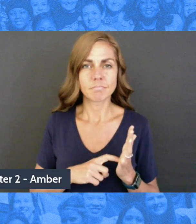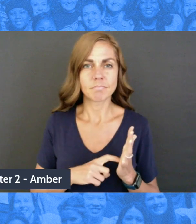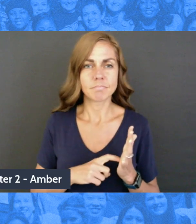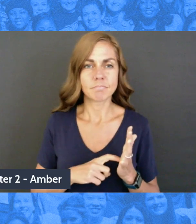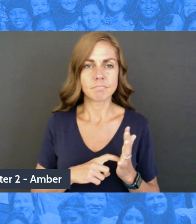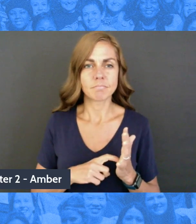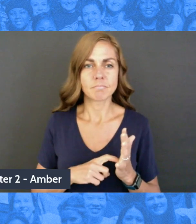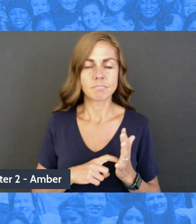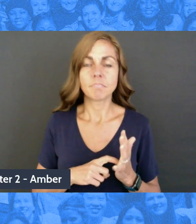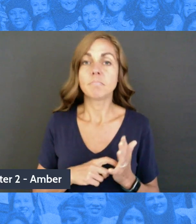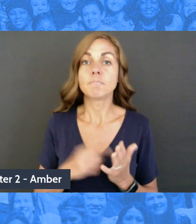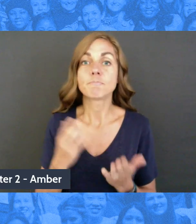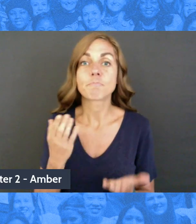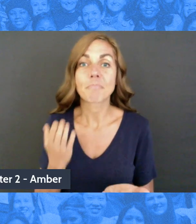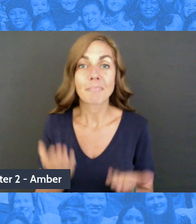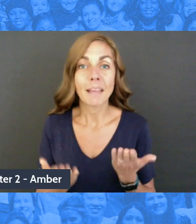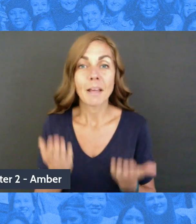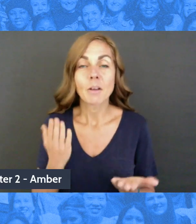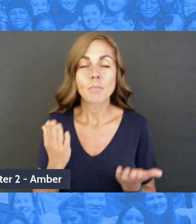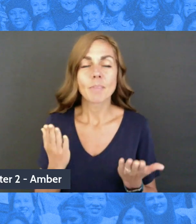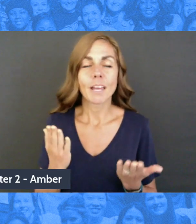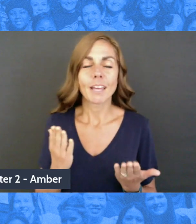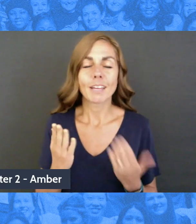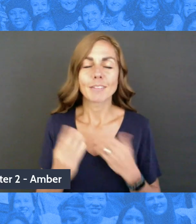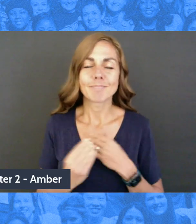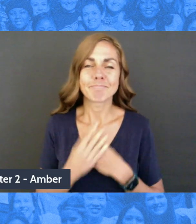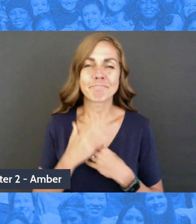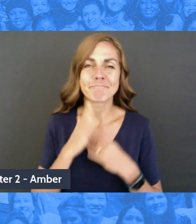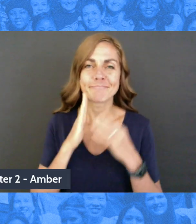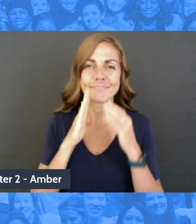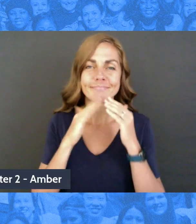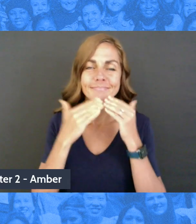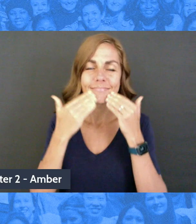Perhaps it brings a smile to your face, allow it.